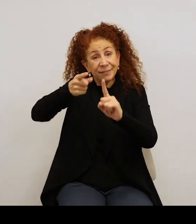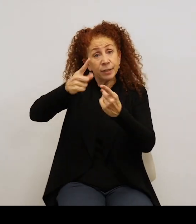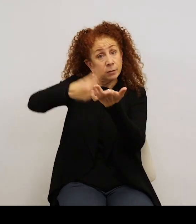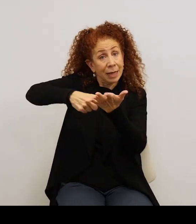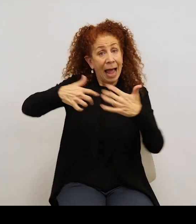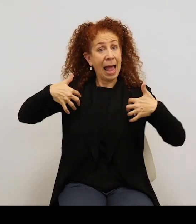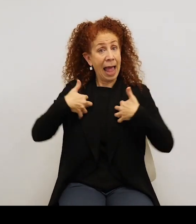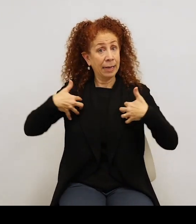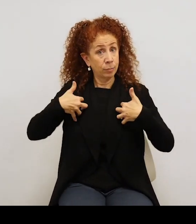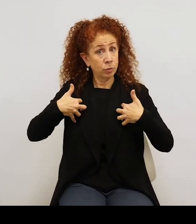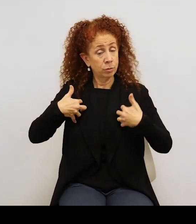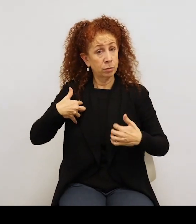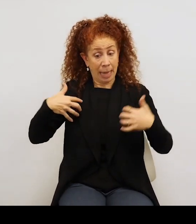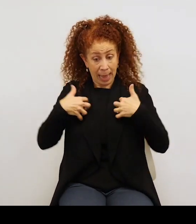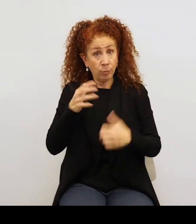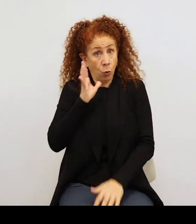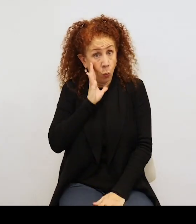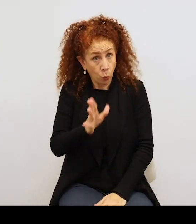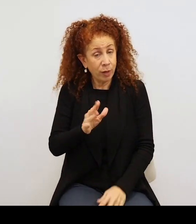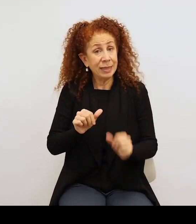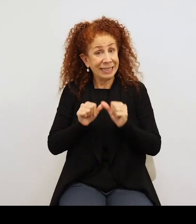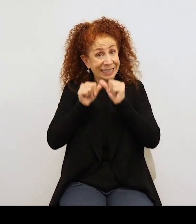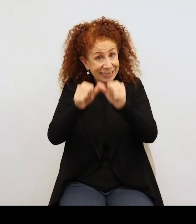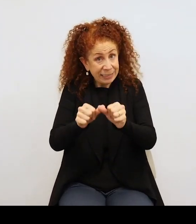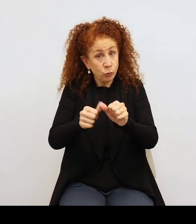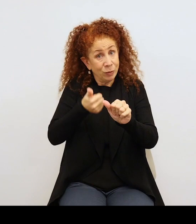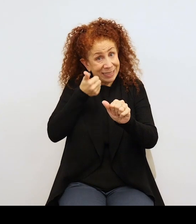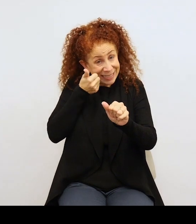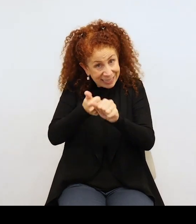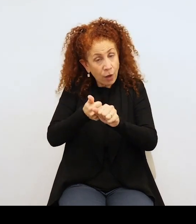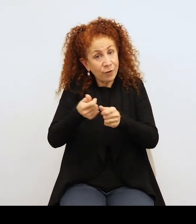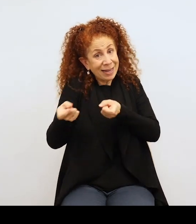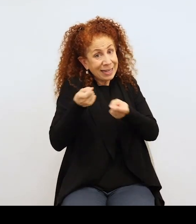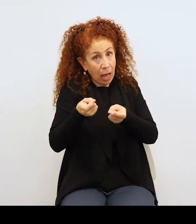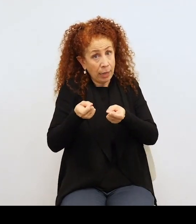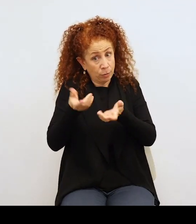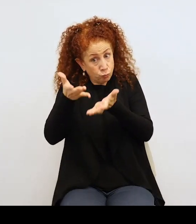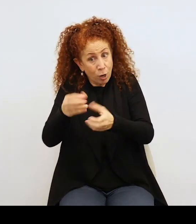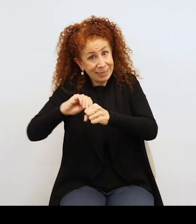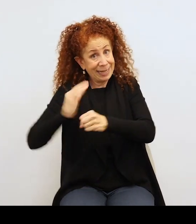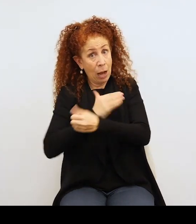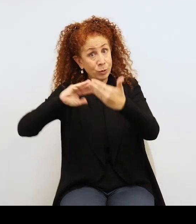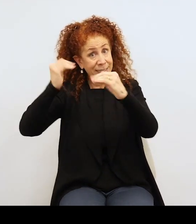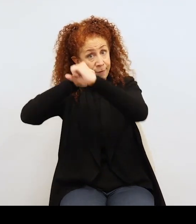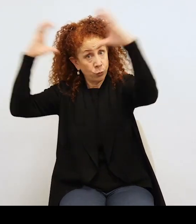will they be a continued and self-guided presence in our urban future, or will they only appear